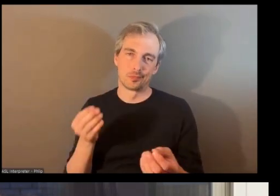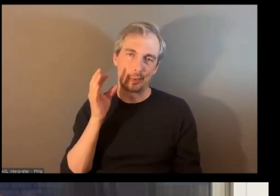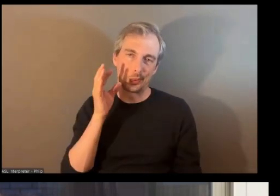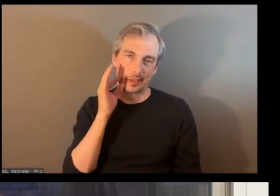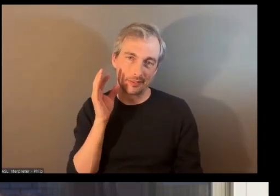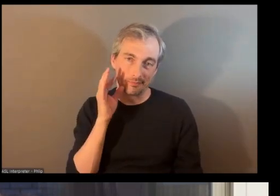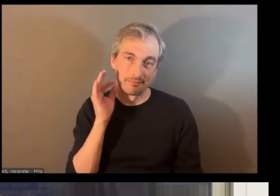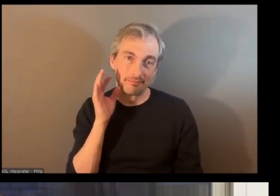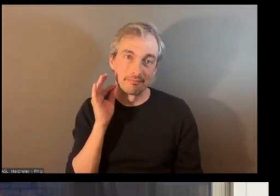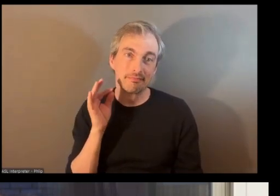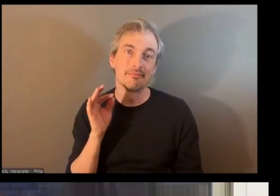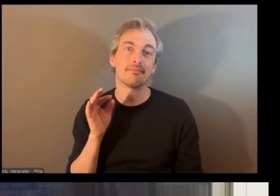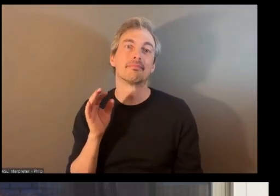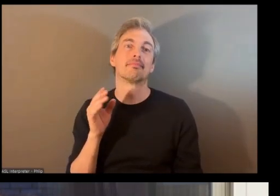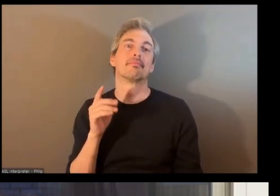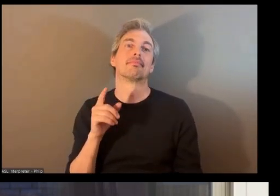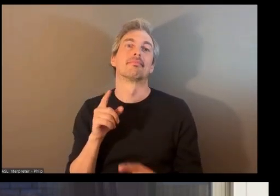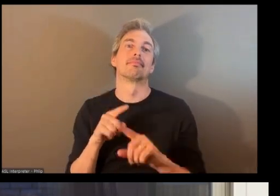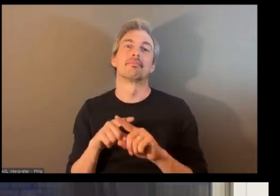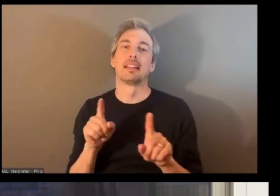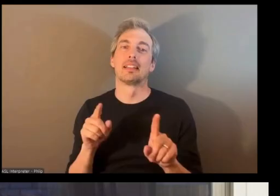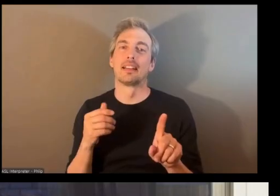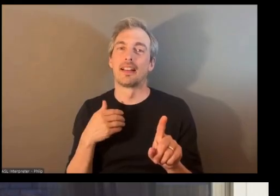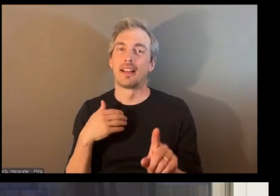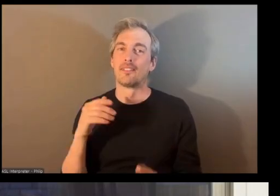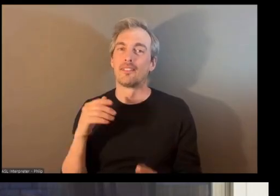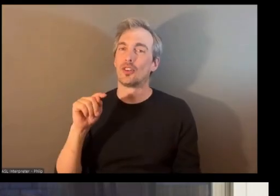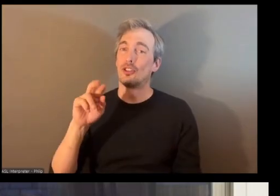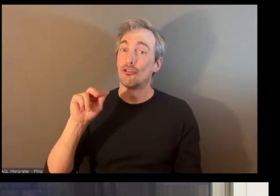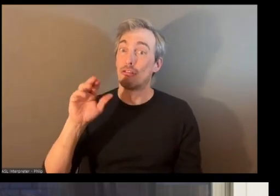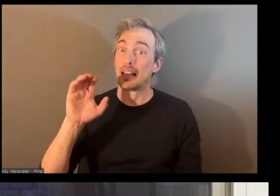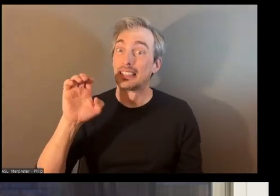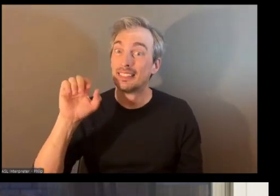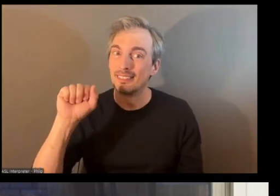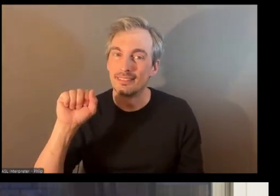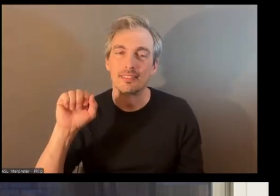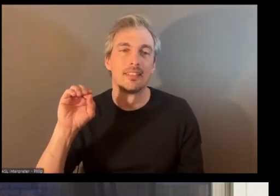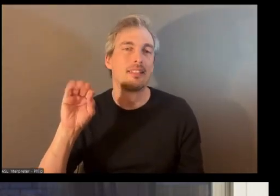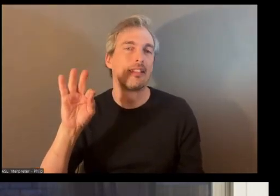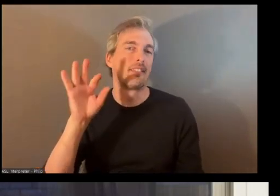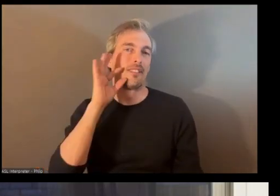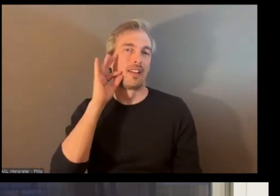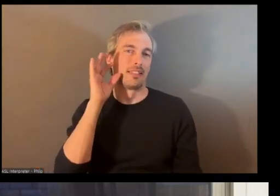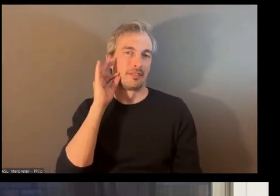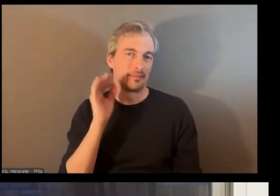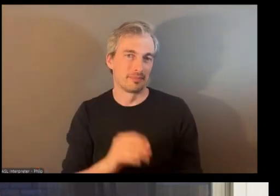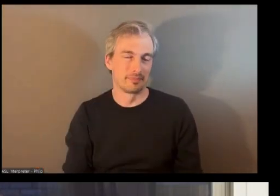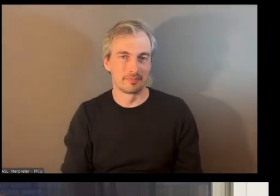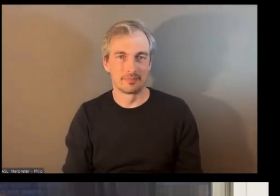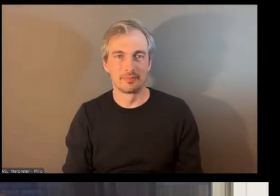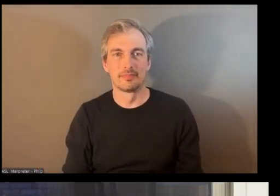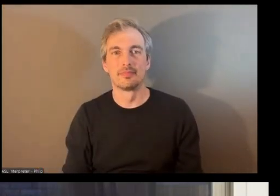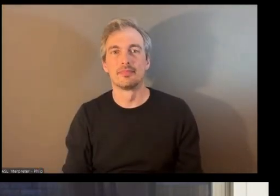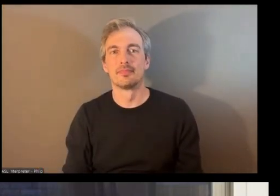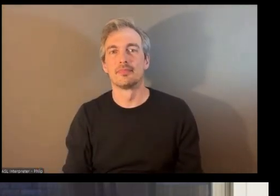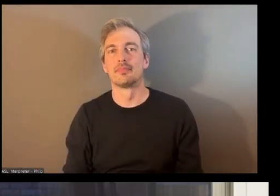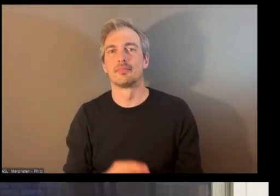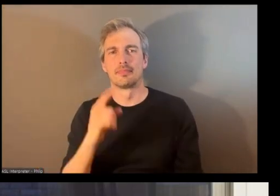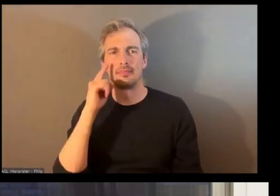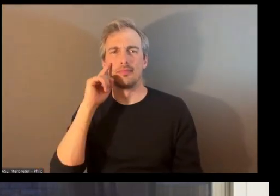And I think this is such a good fit for talking about text recognition. Because... This is handwritten.